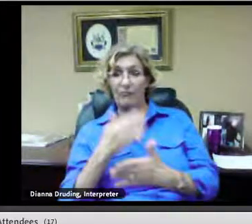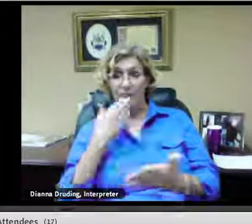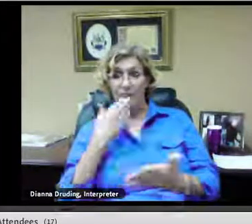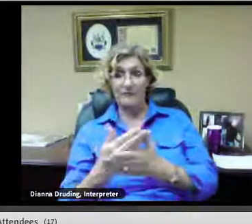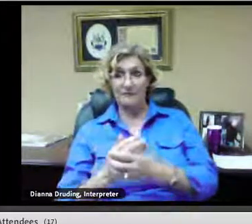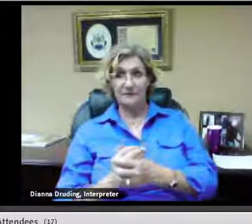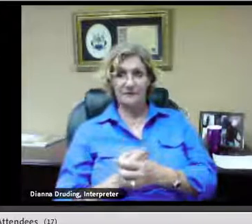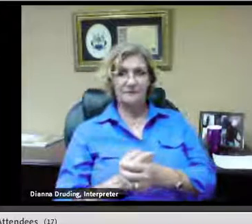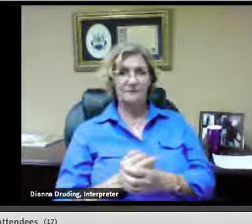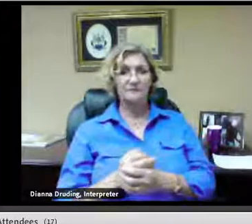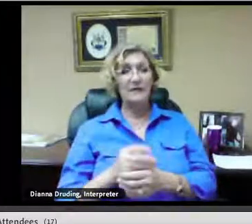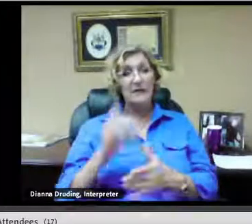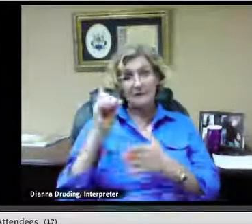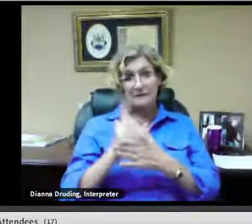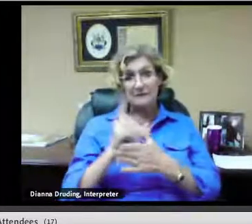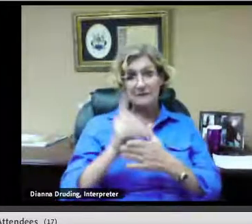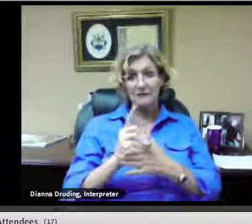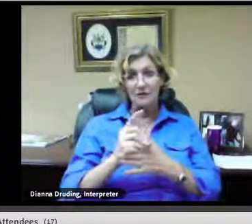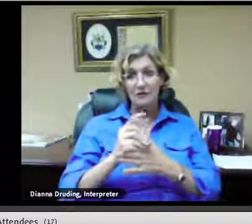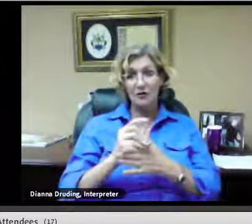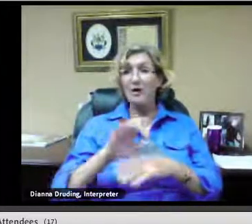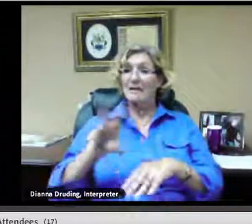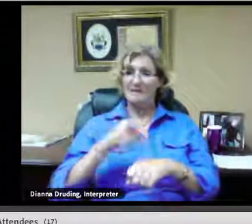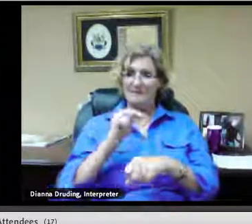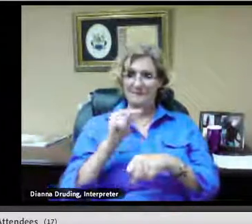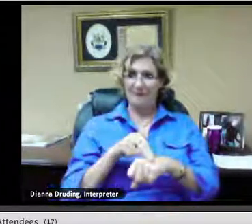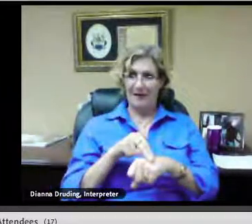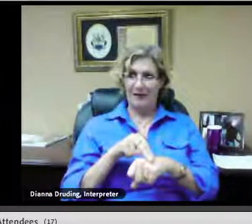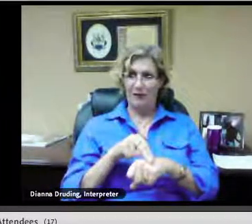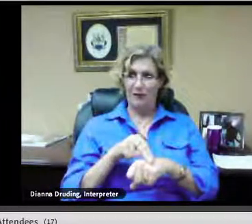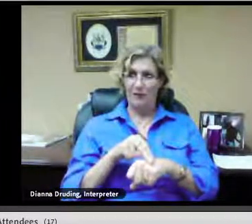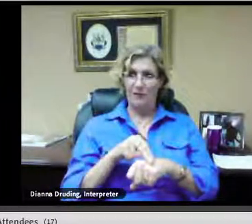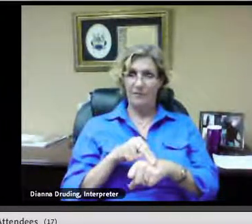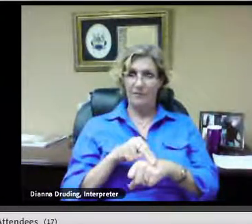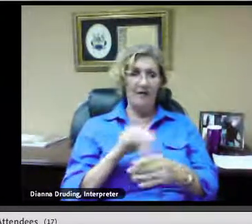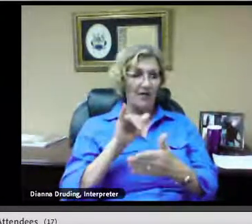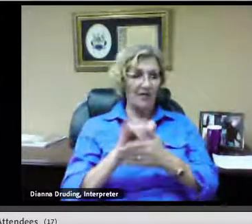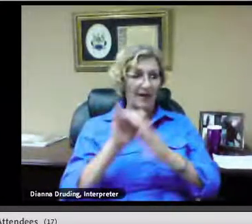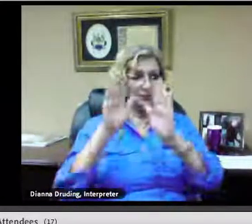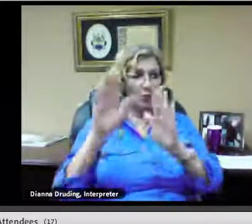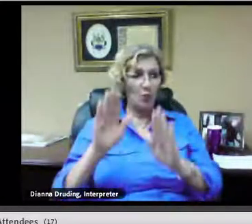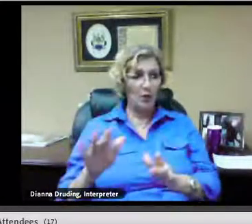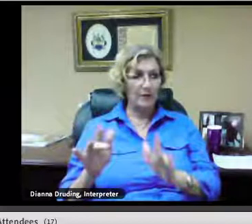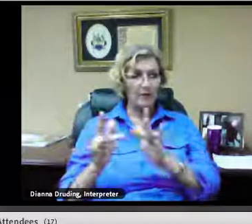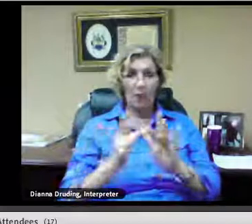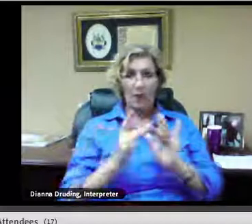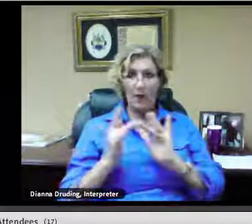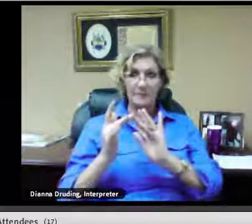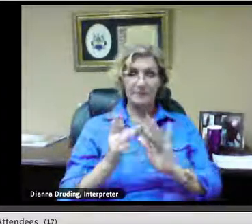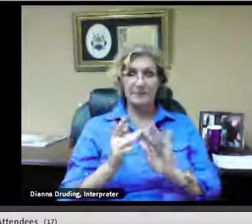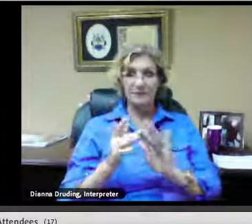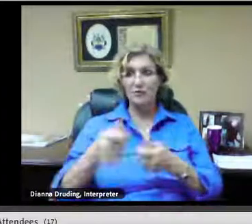from which one of the handouts that I gave you is from. Vera Institute of Justice, again, this is one of the ones